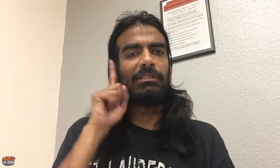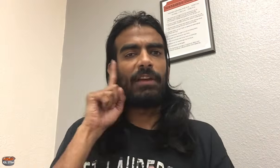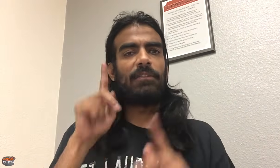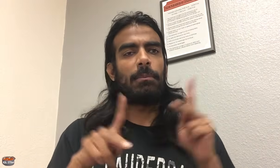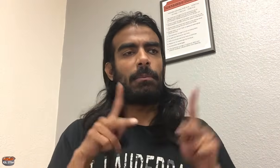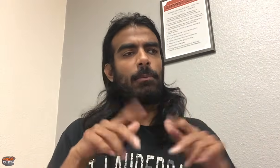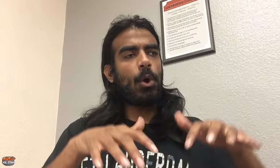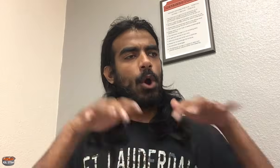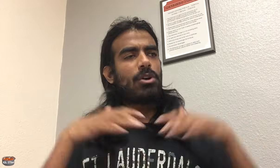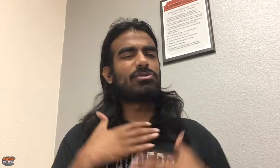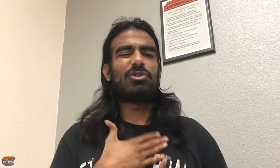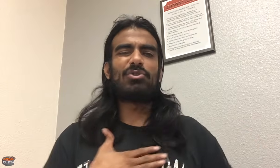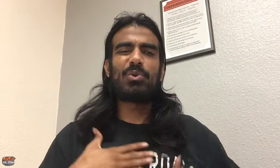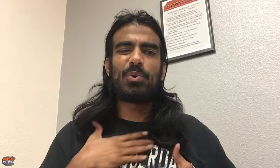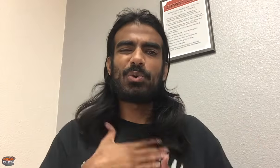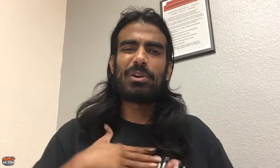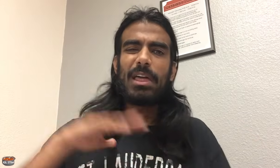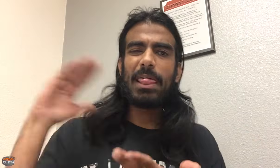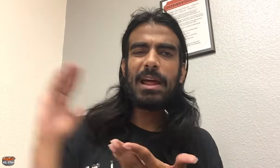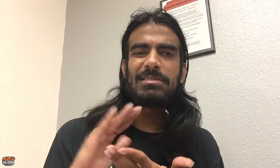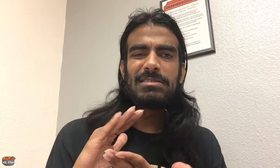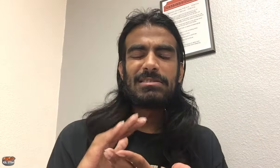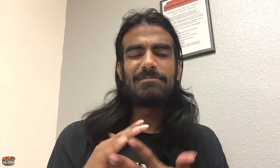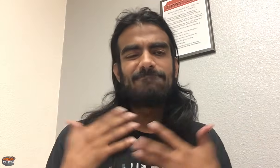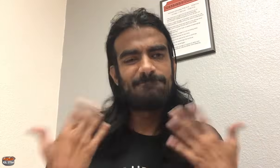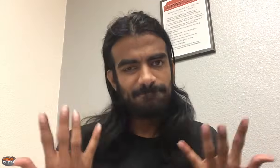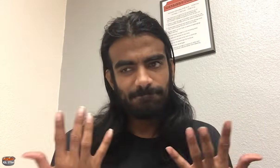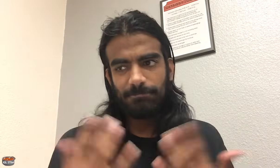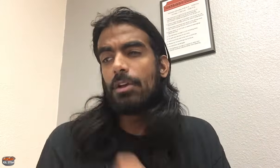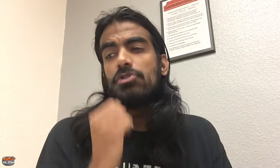So less and less Deaf people were able to go and enjoy the films.